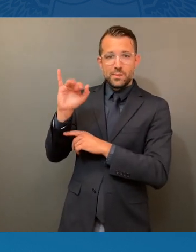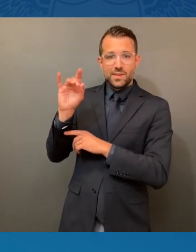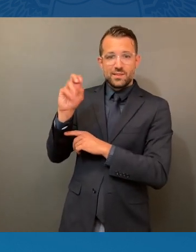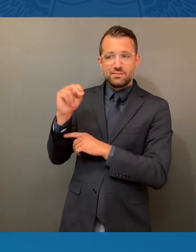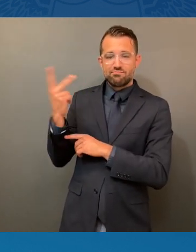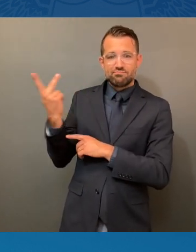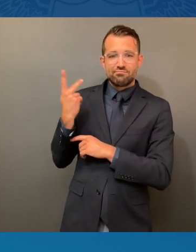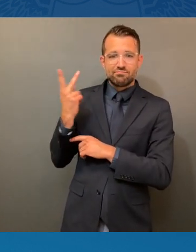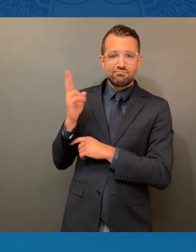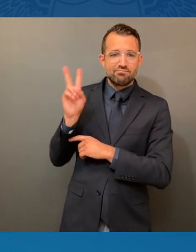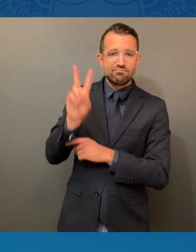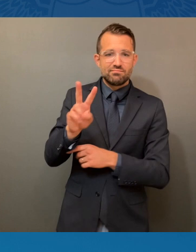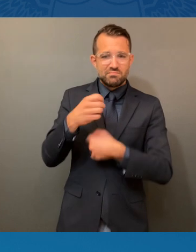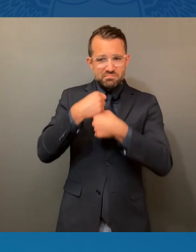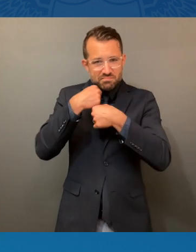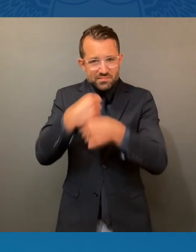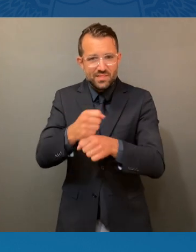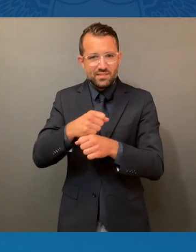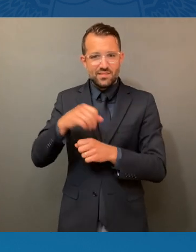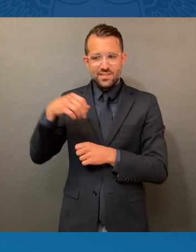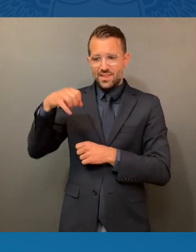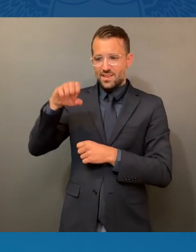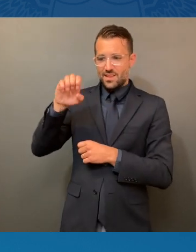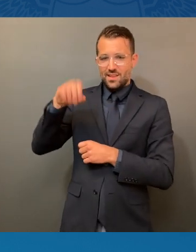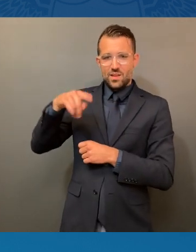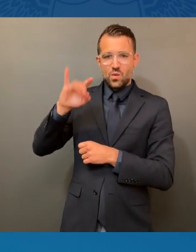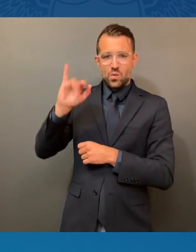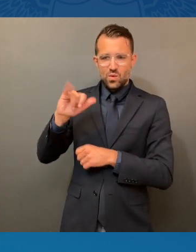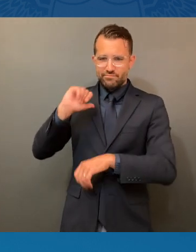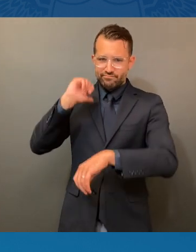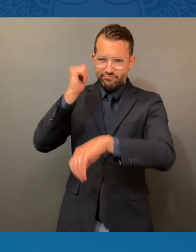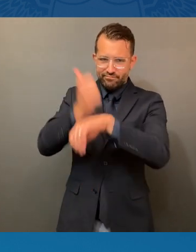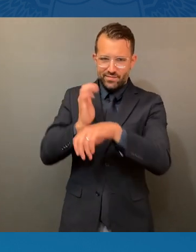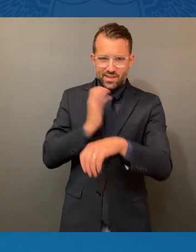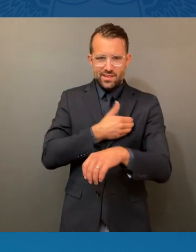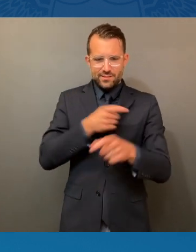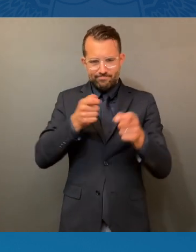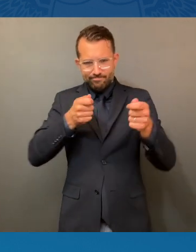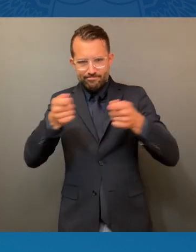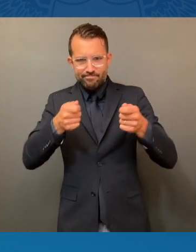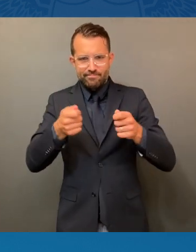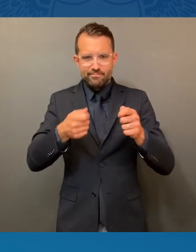of our vision for our administration. With your help, we are fighting to build a future